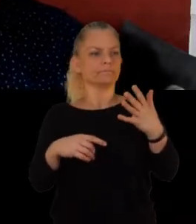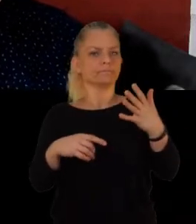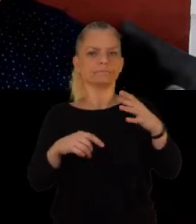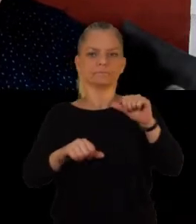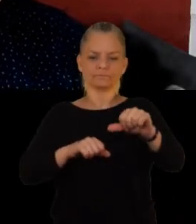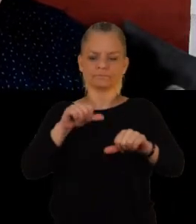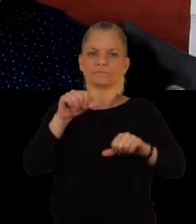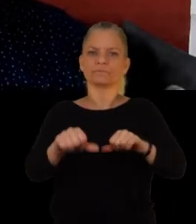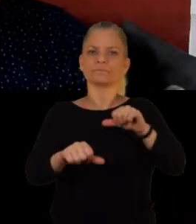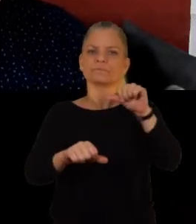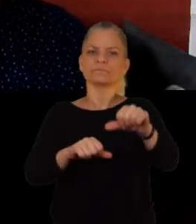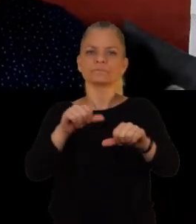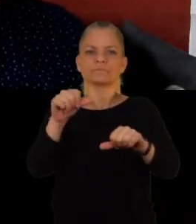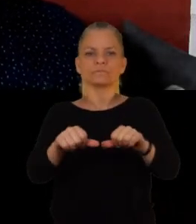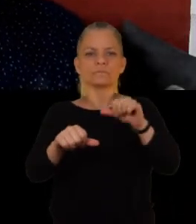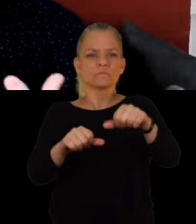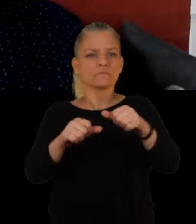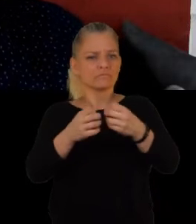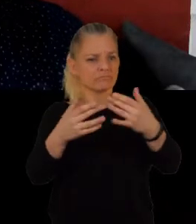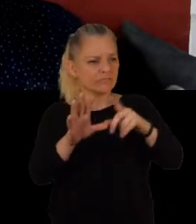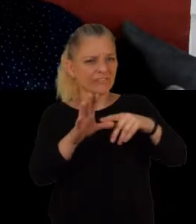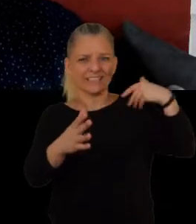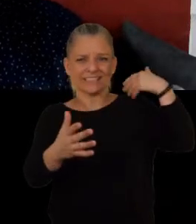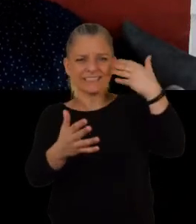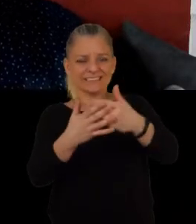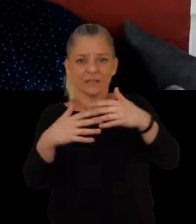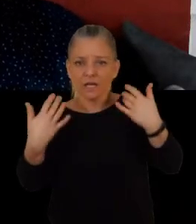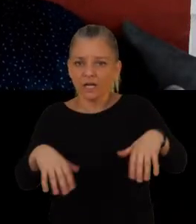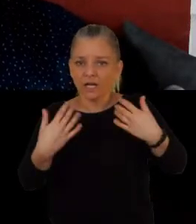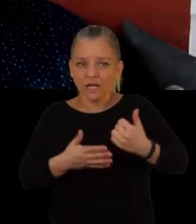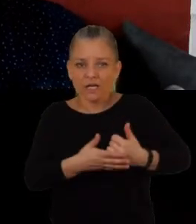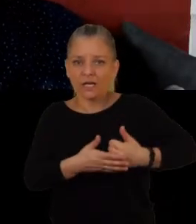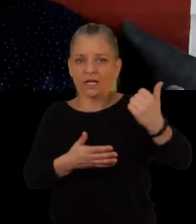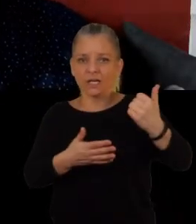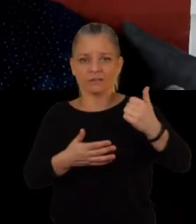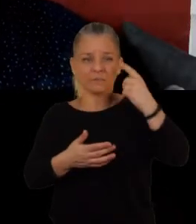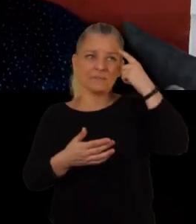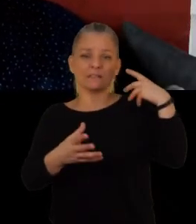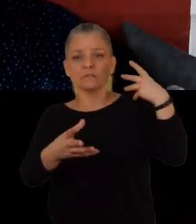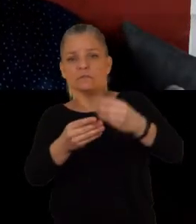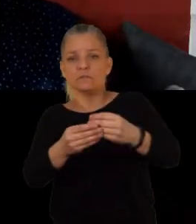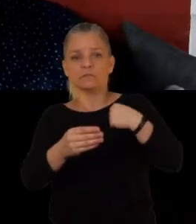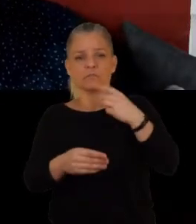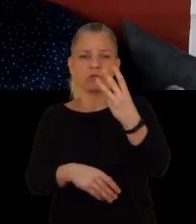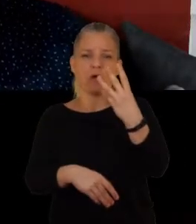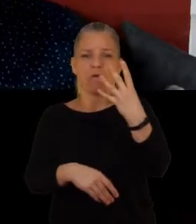sustainability but for the moment for those number of years we did some really cool things and we